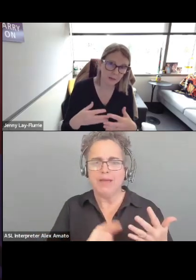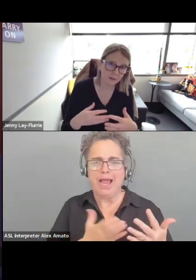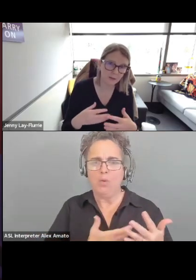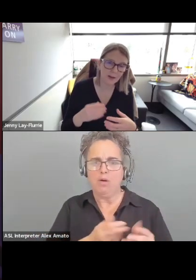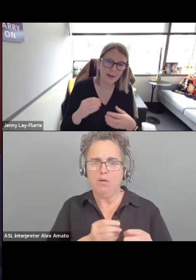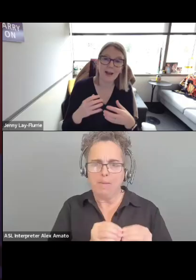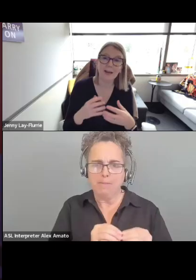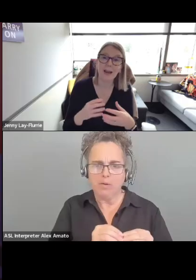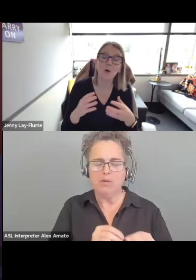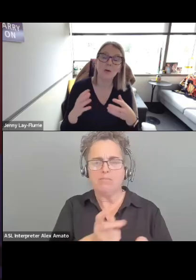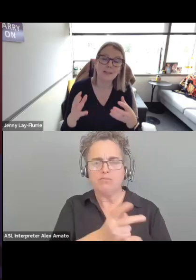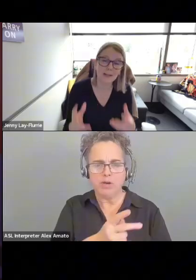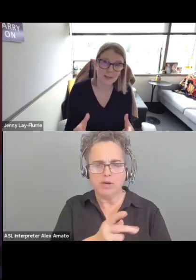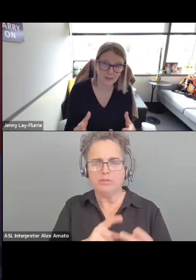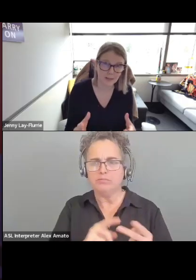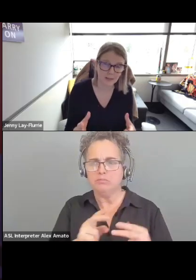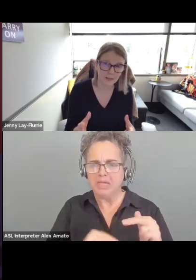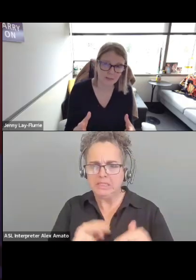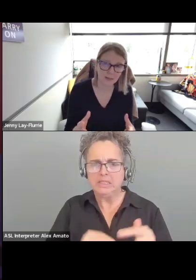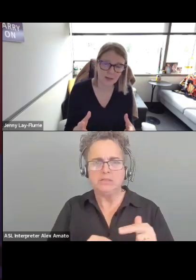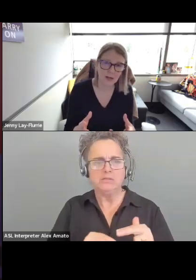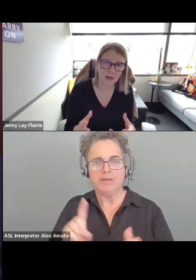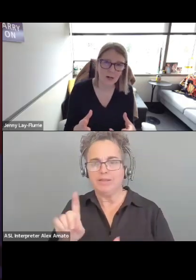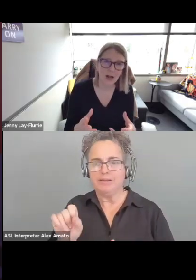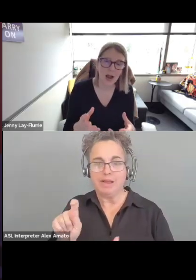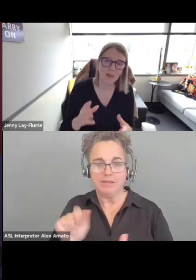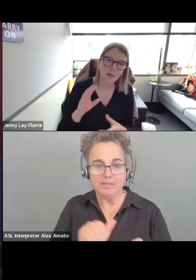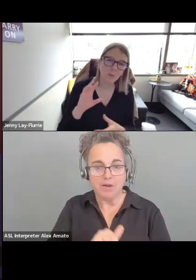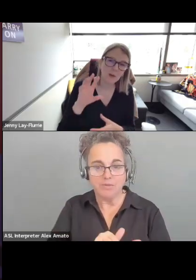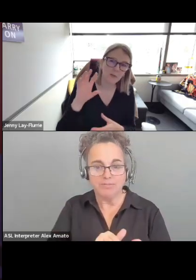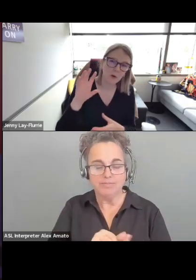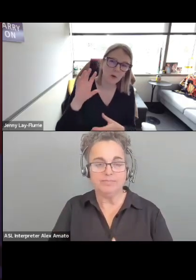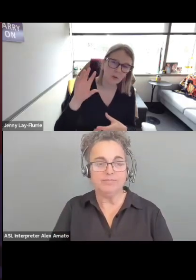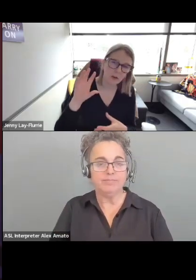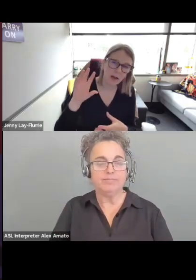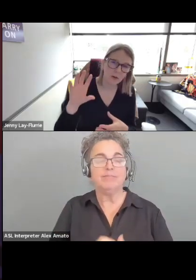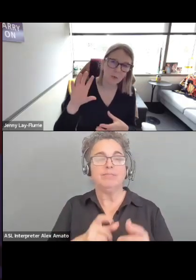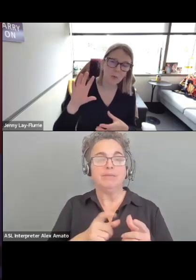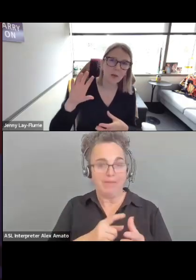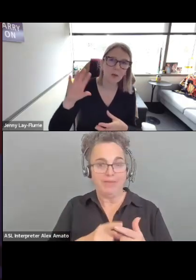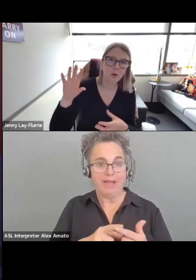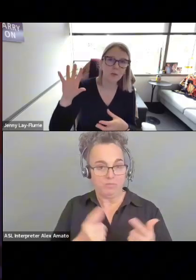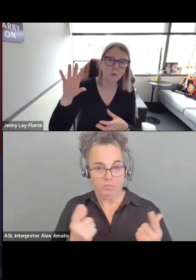buildings and now data centers. And then we focus on how can we make sure